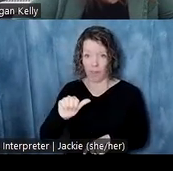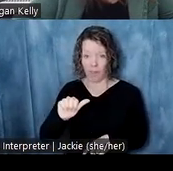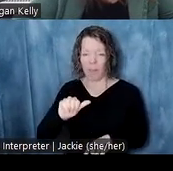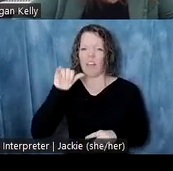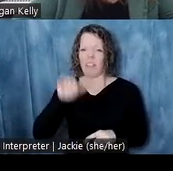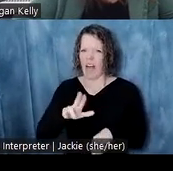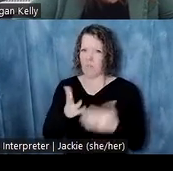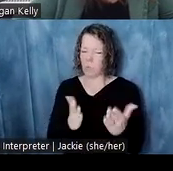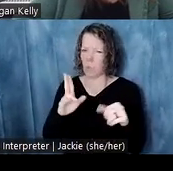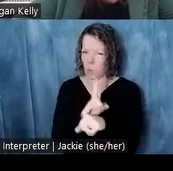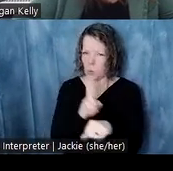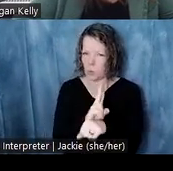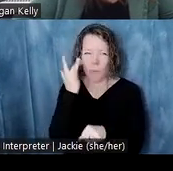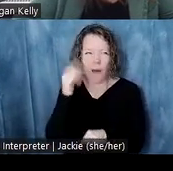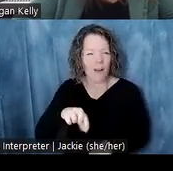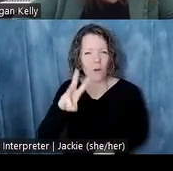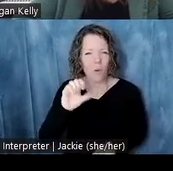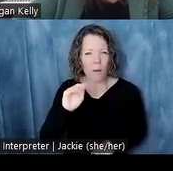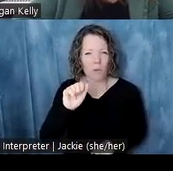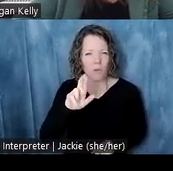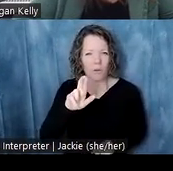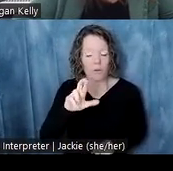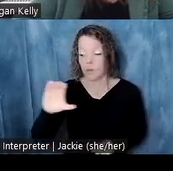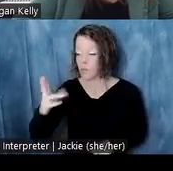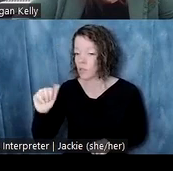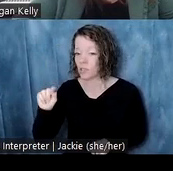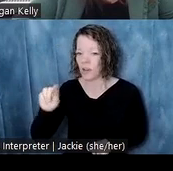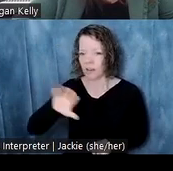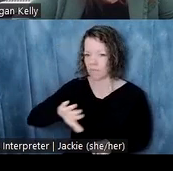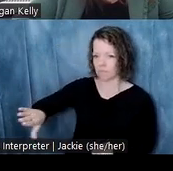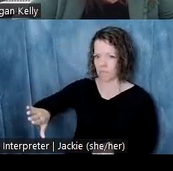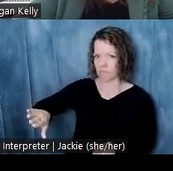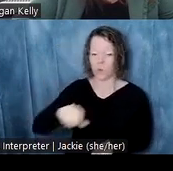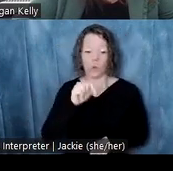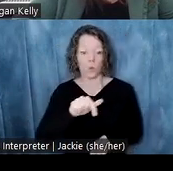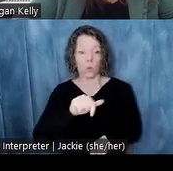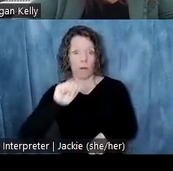would like to enable the autogenerated captions you can. You can do this here by selecting the